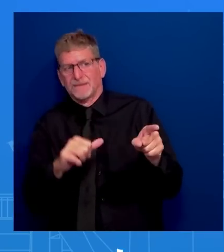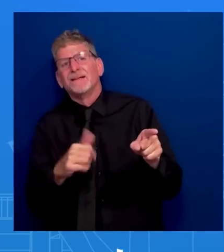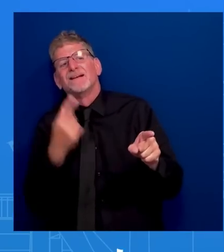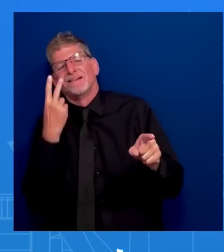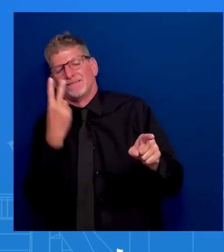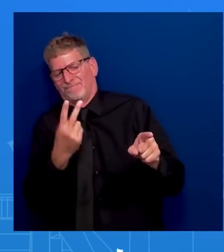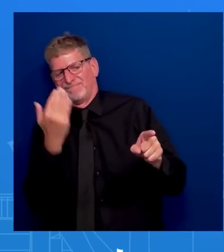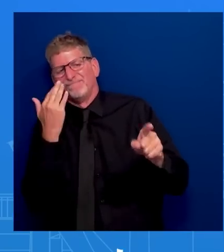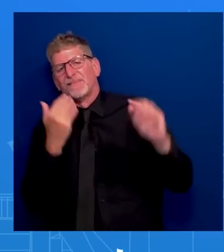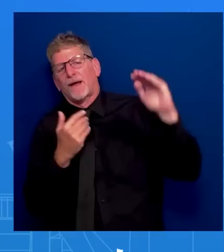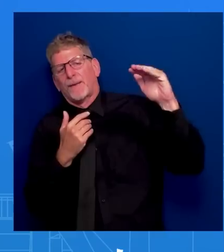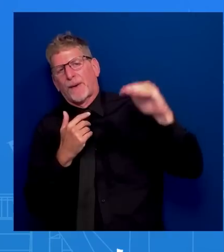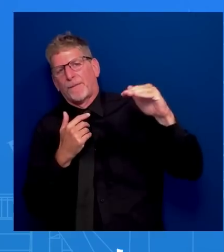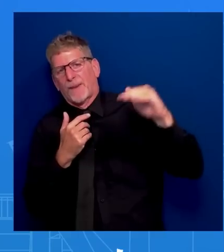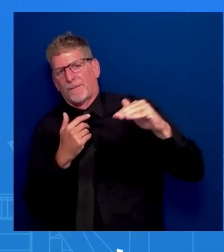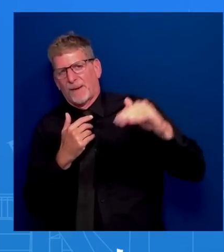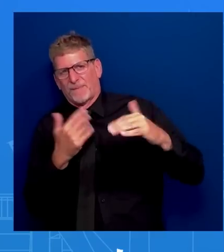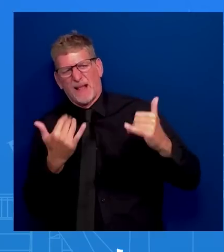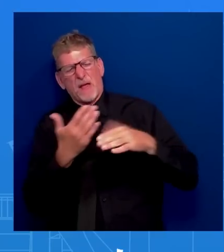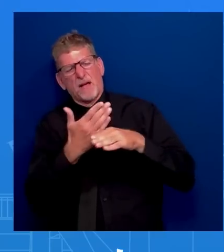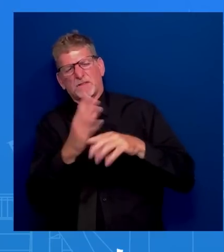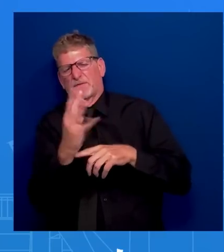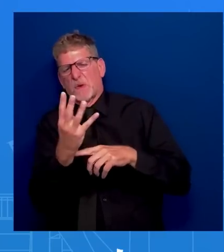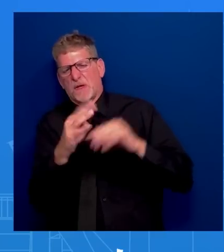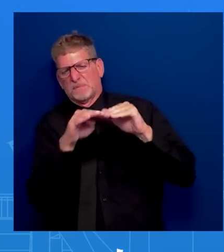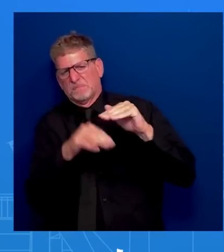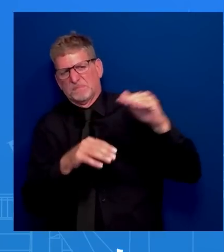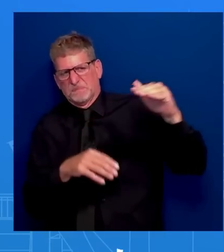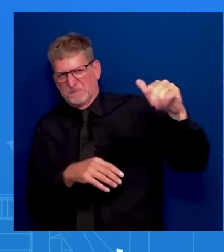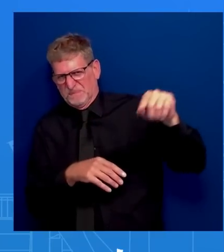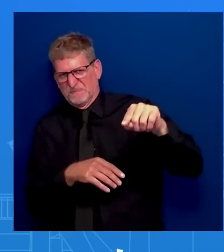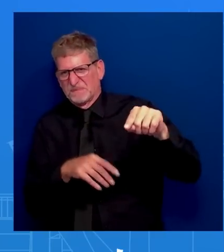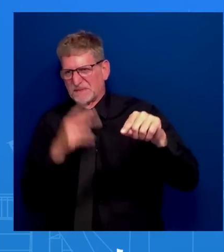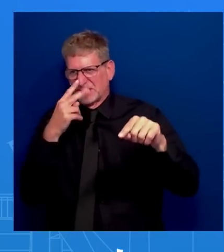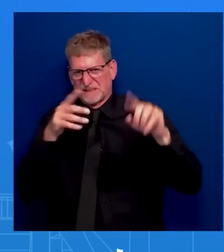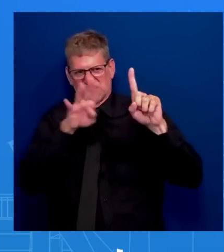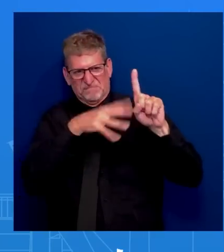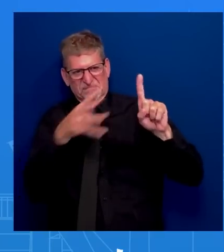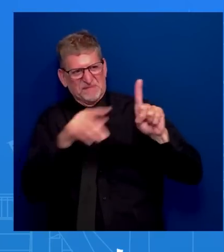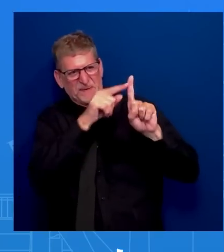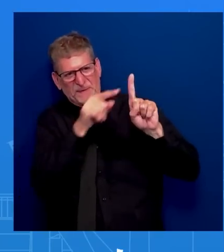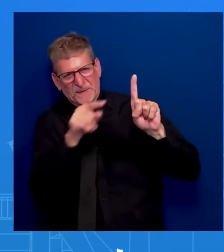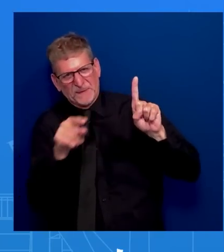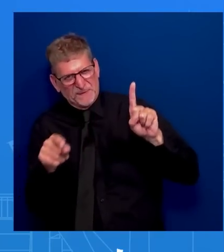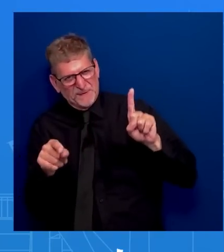And we hope those gas price declines will factor in into the CPI inflation data.